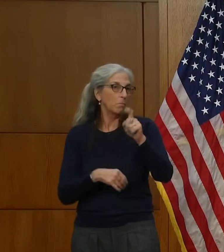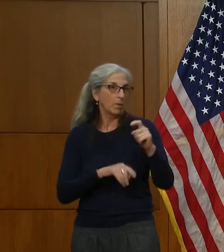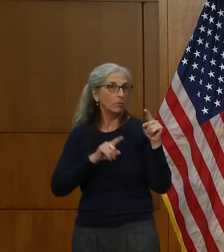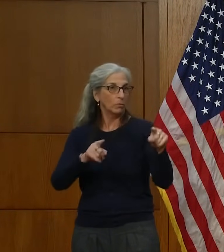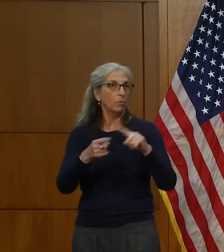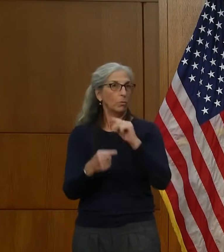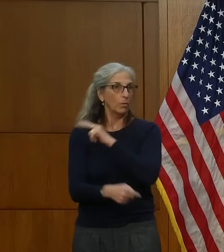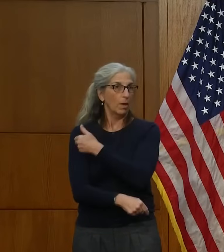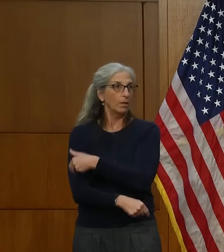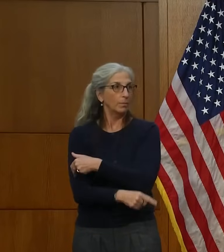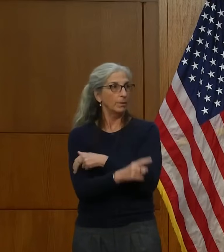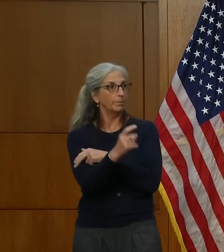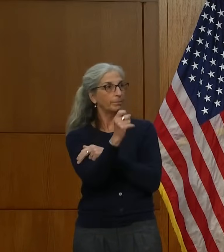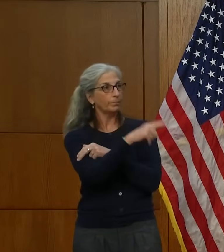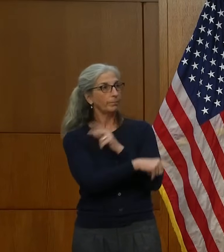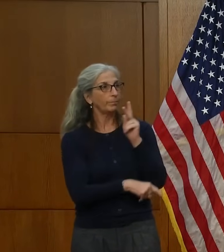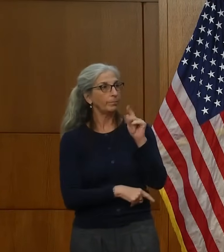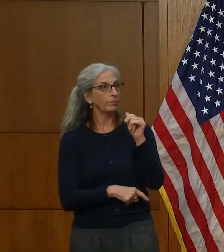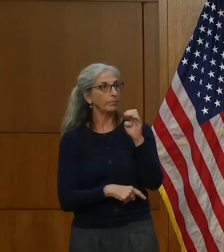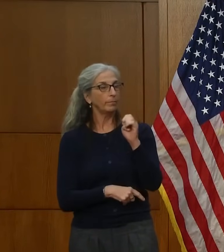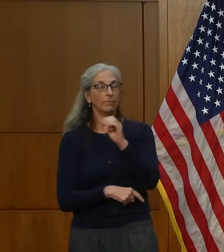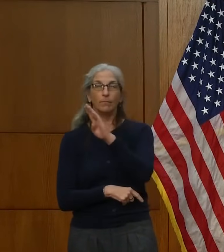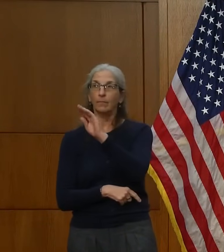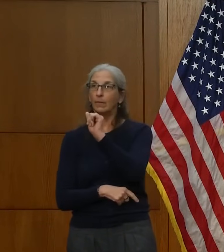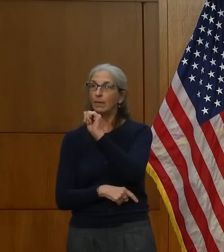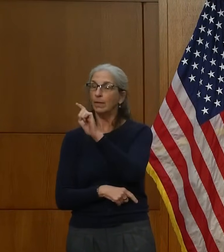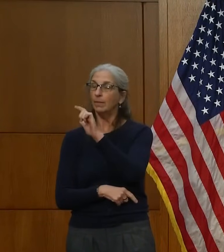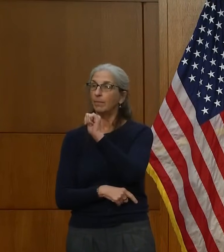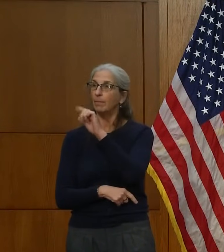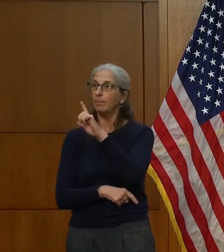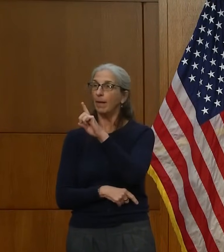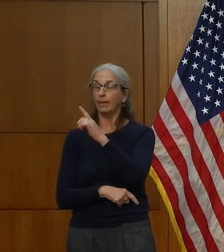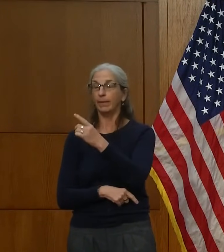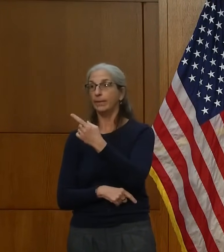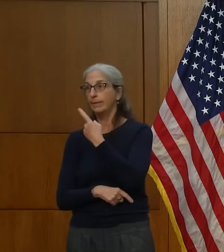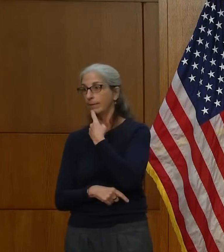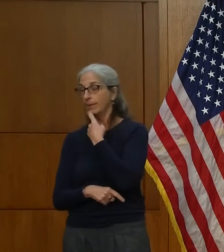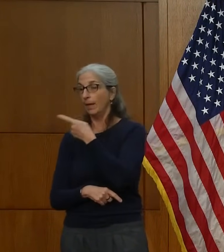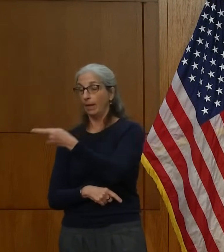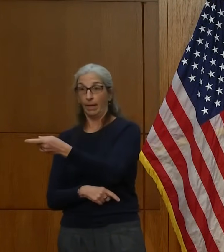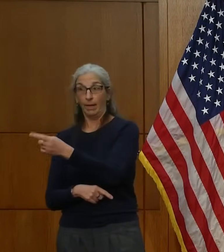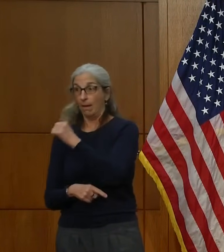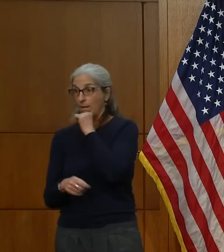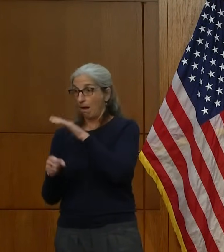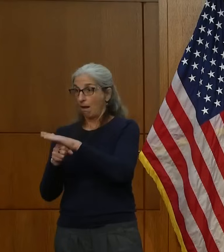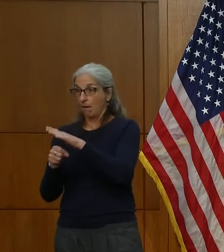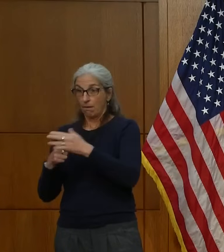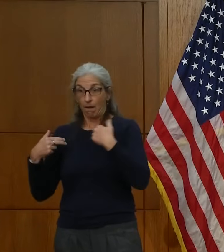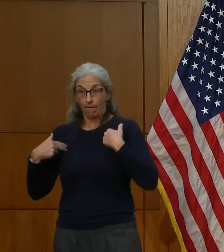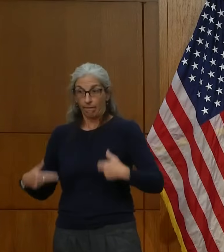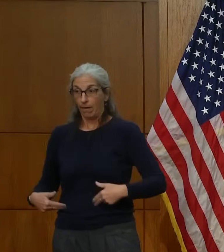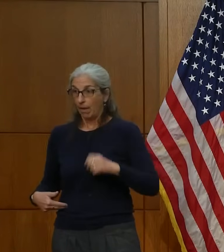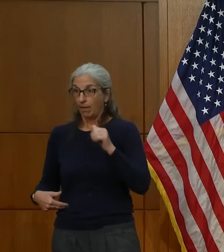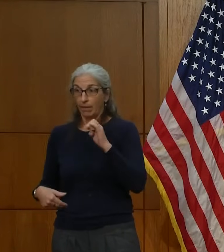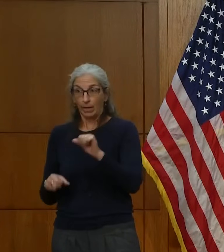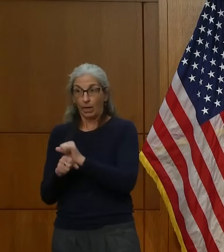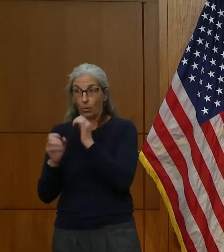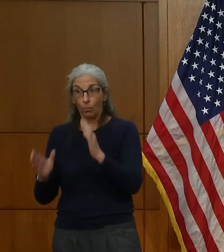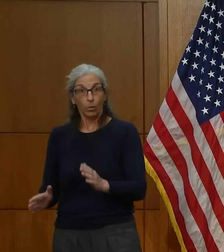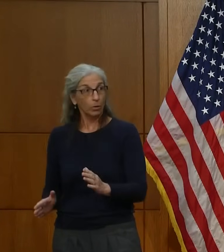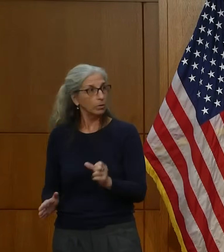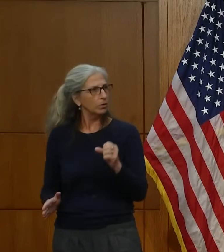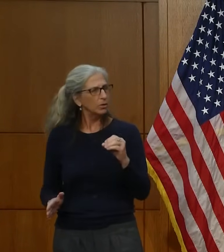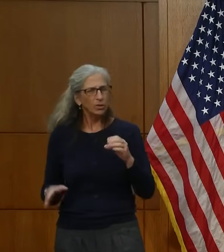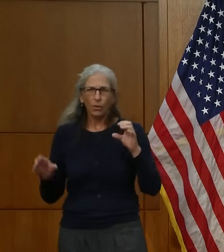HOSPITALIZATION. OFF OF THAT